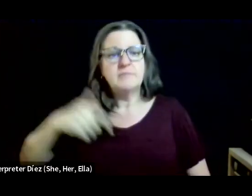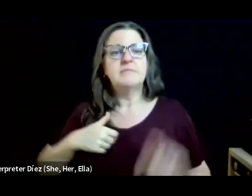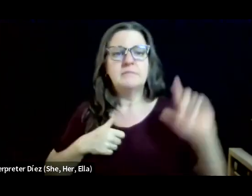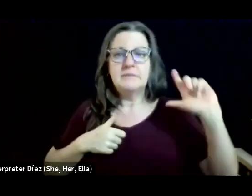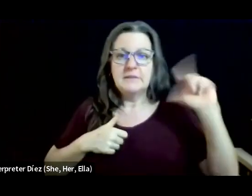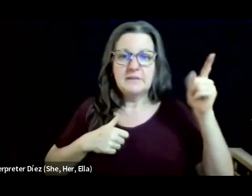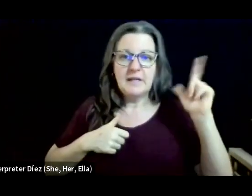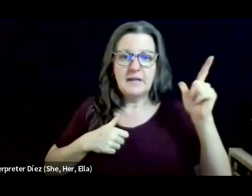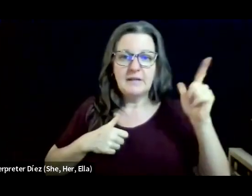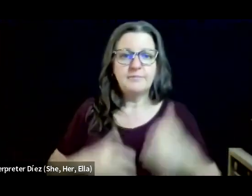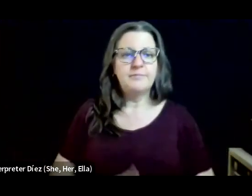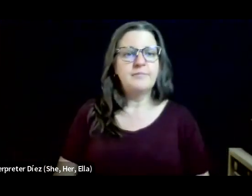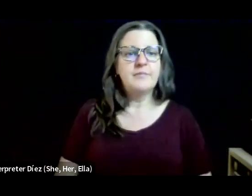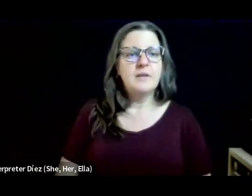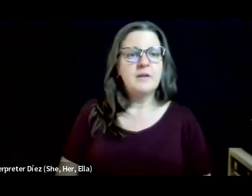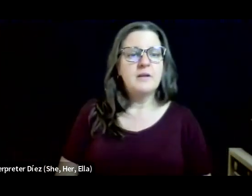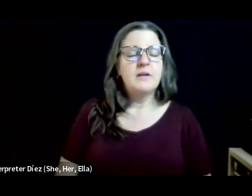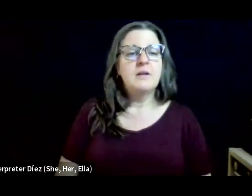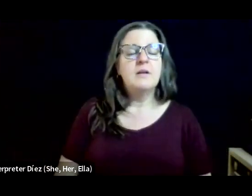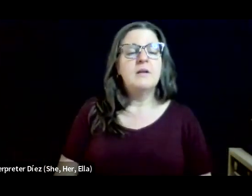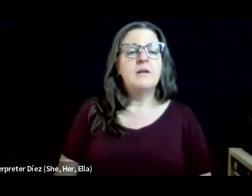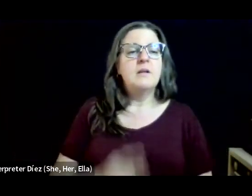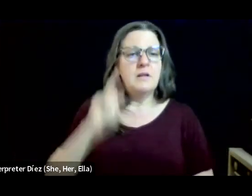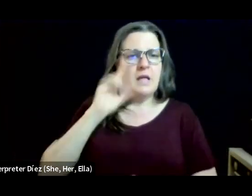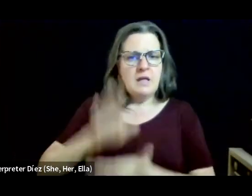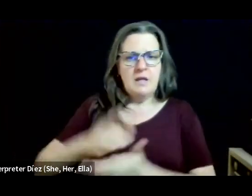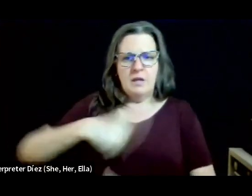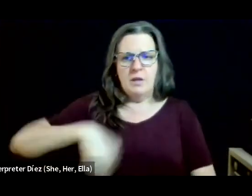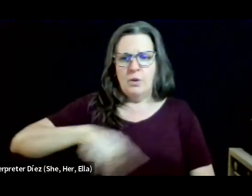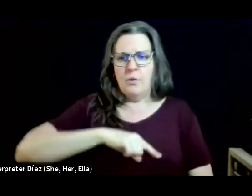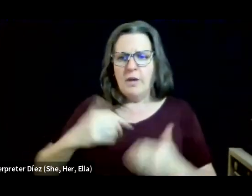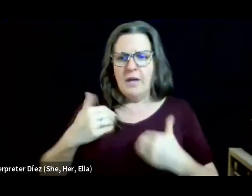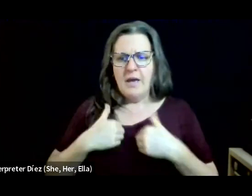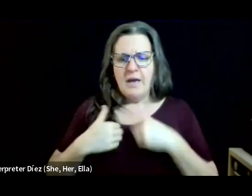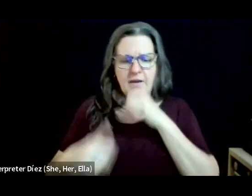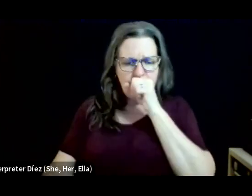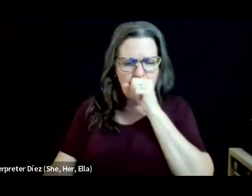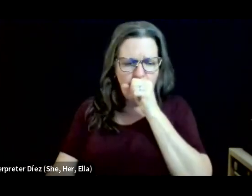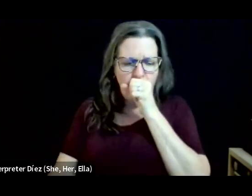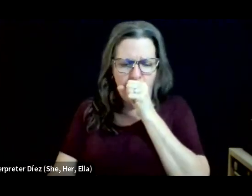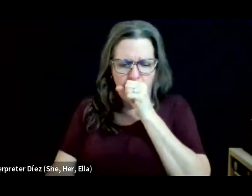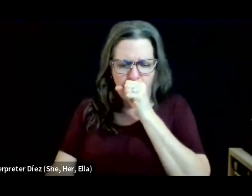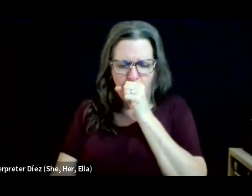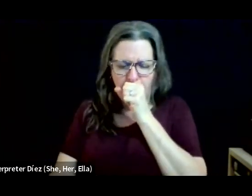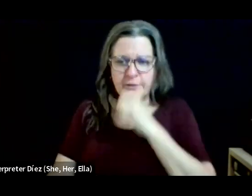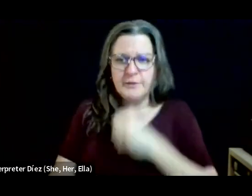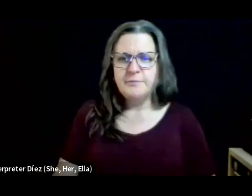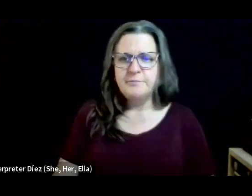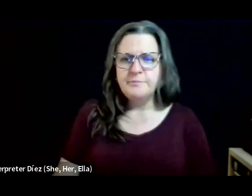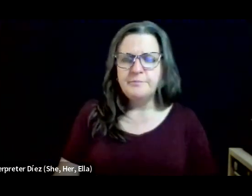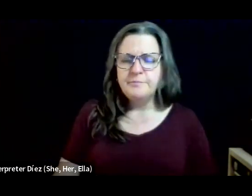And I believe we have, um, public comment cards, uh Pam Ford.